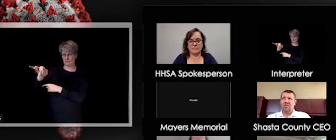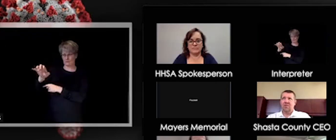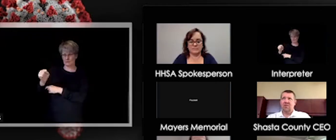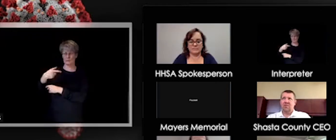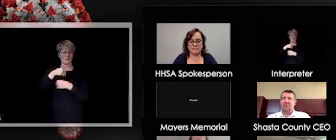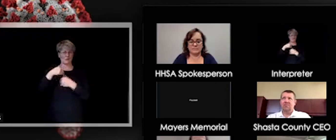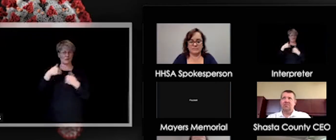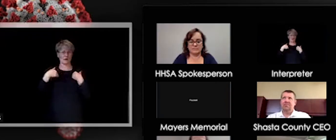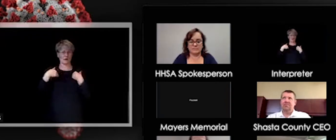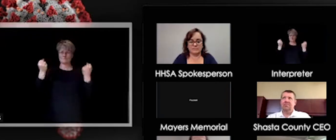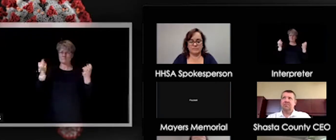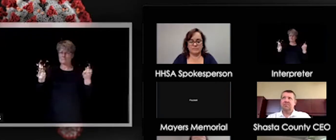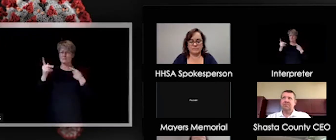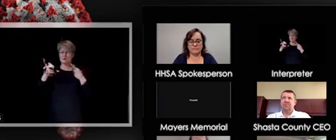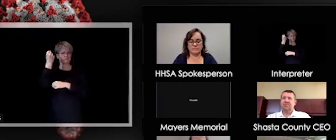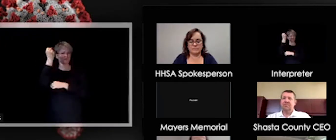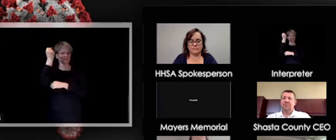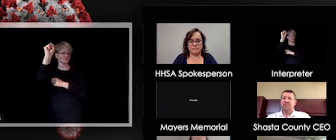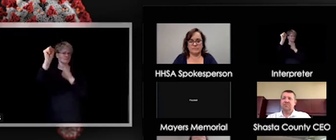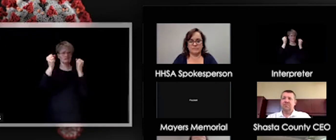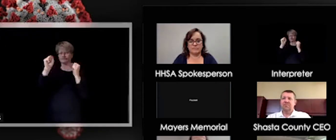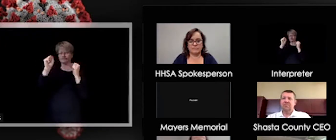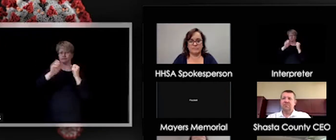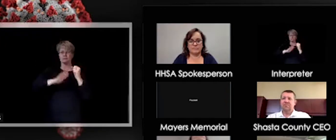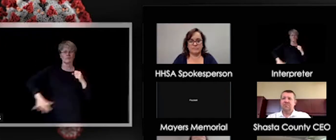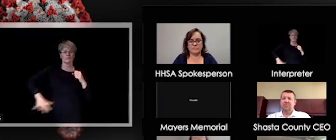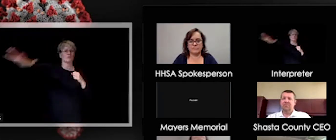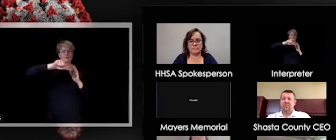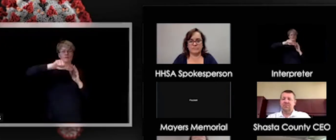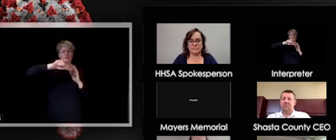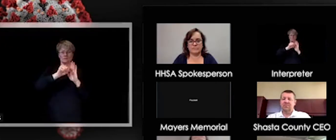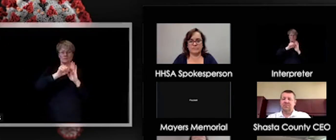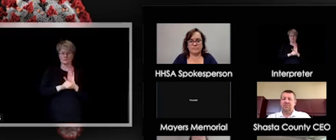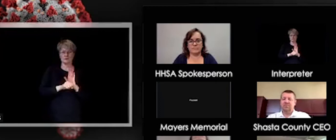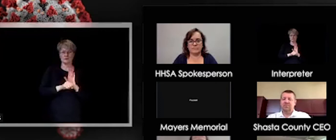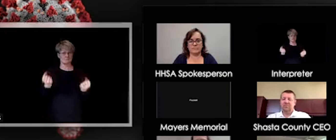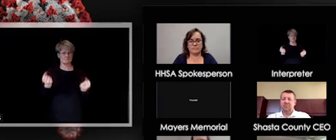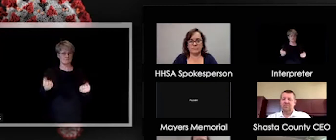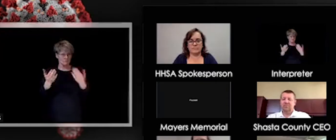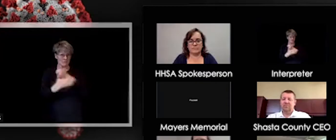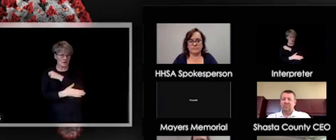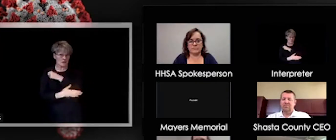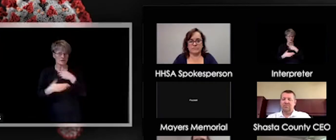and a lot of counties have issued curfews. Could you see the county issuing a curfew